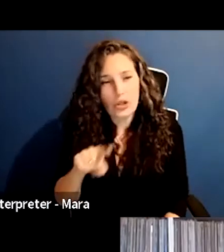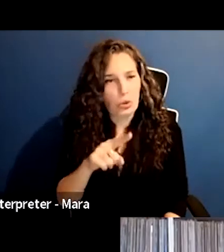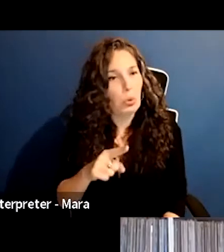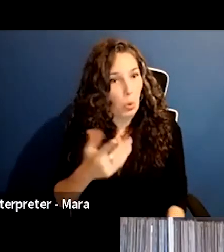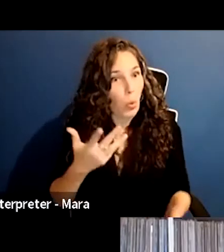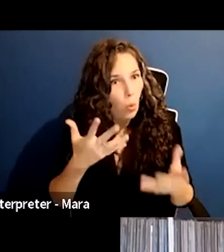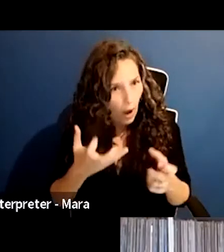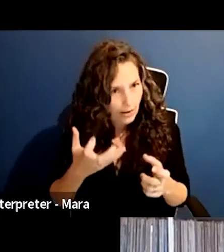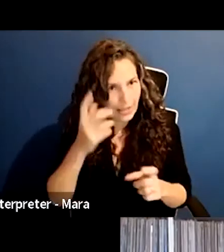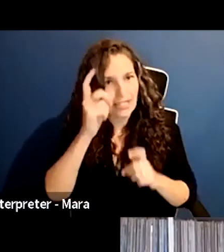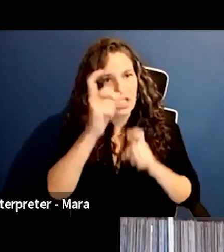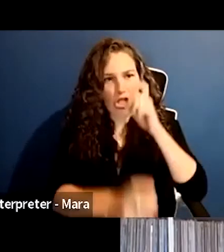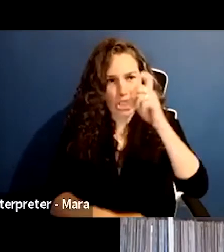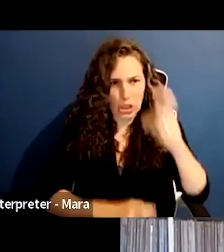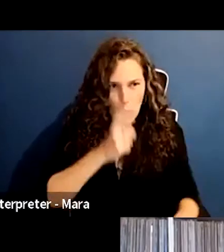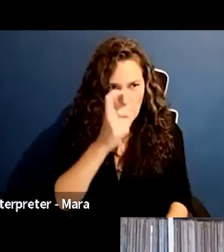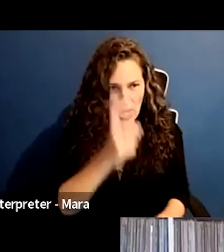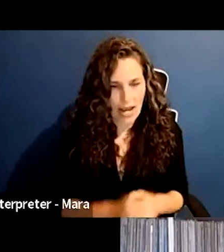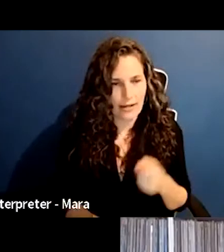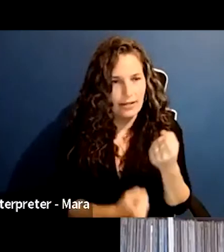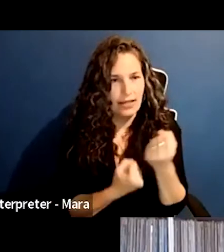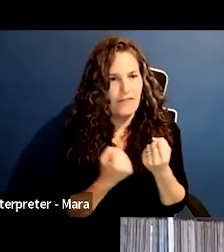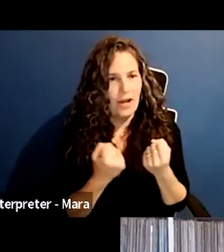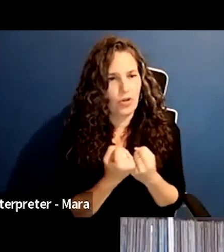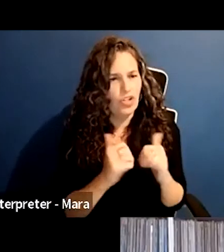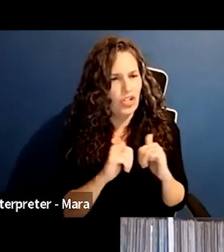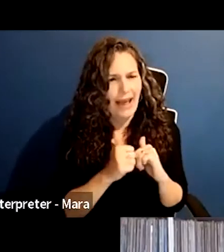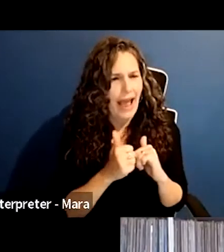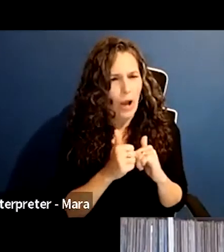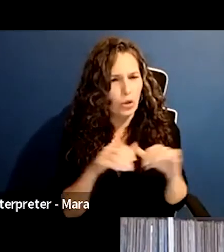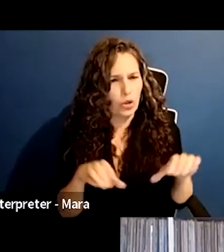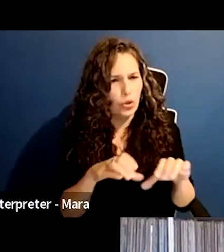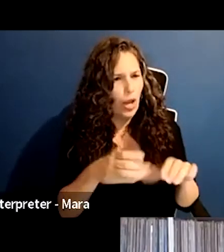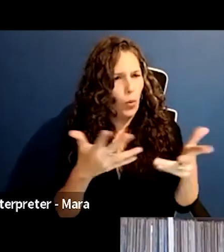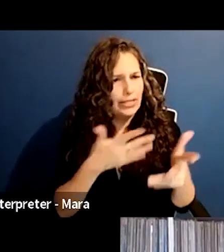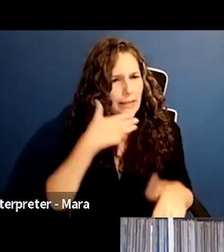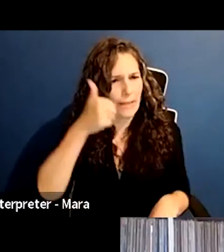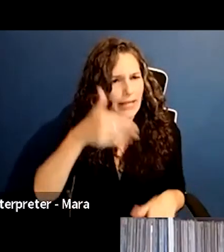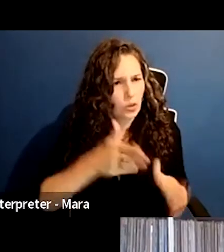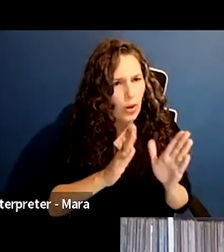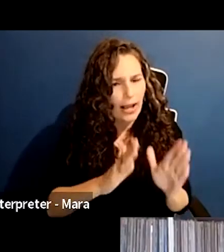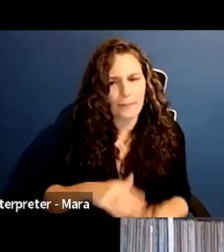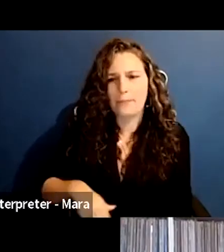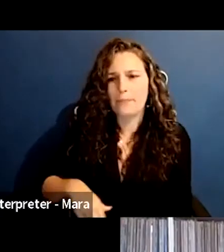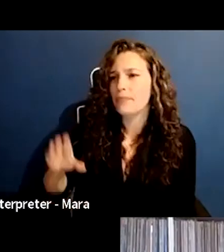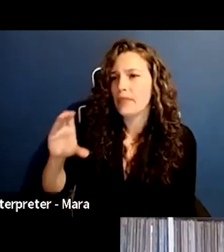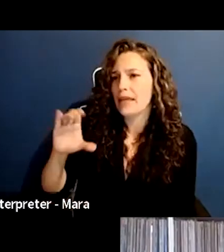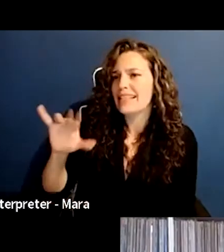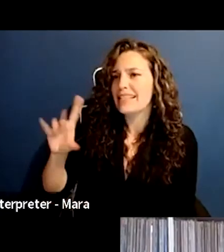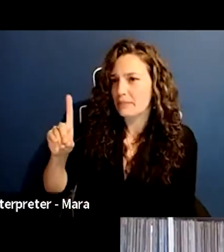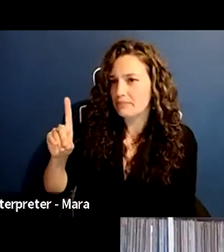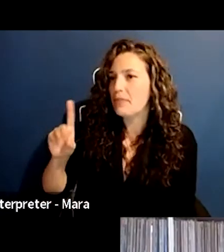How can they donate or get involved? Again, go on the website. There's information on the website.